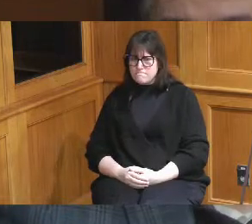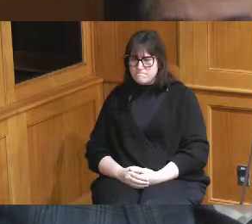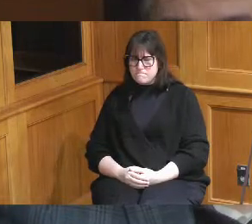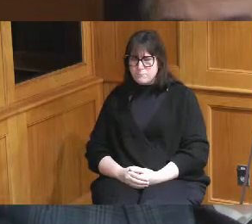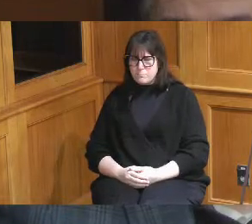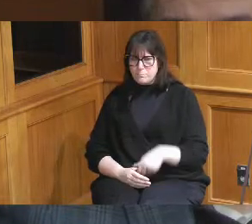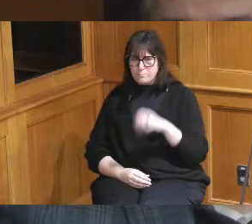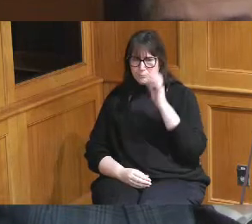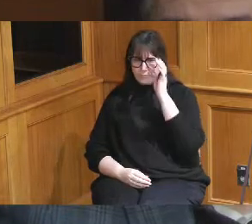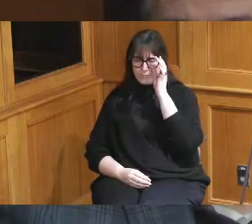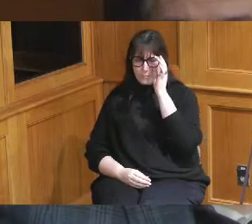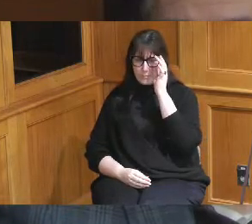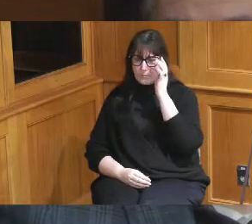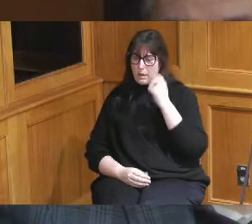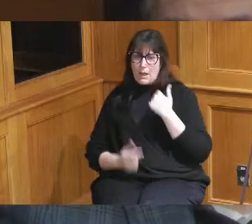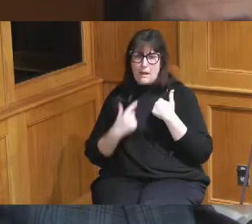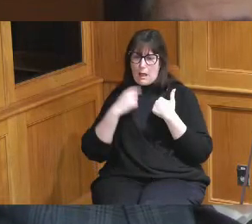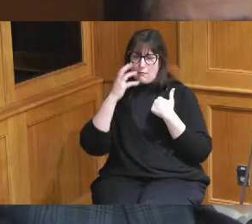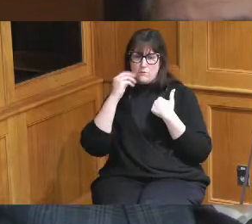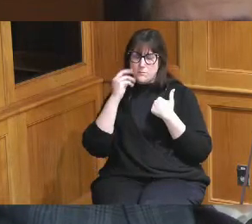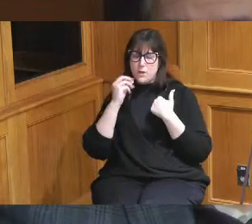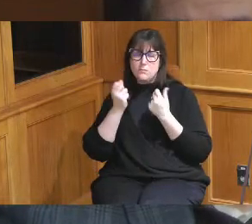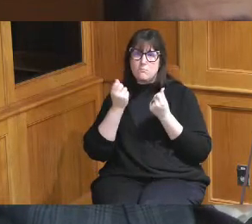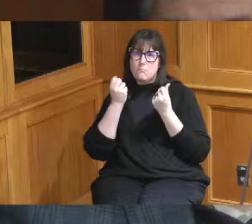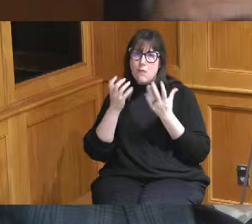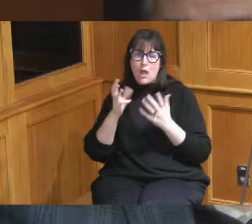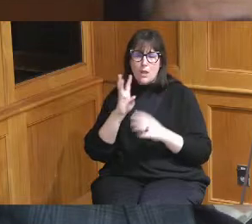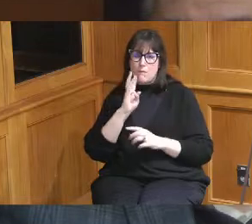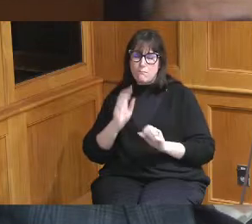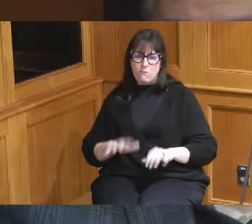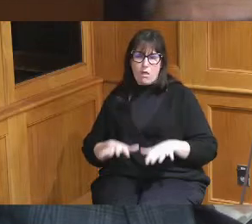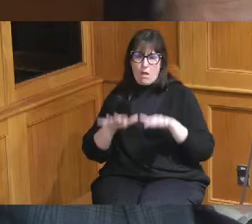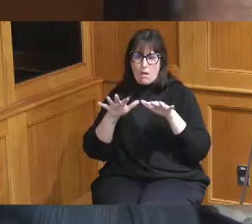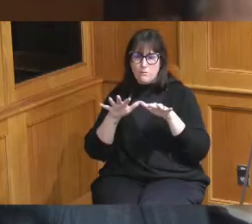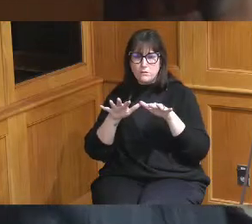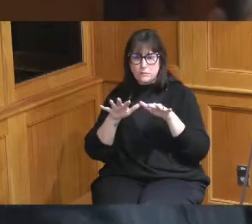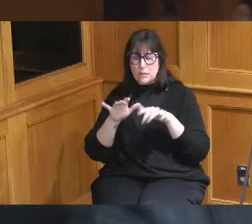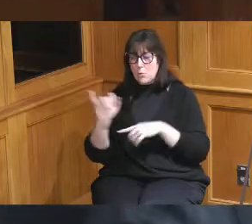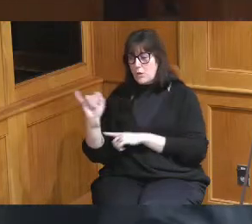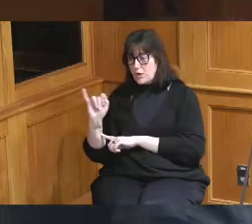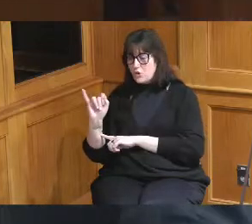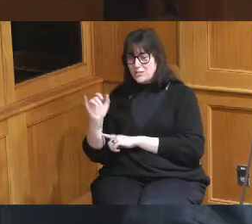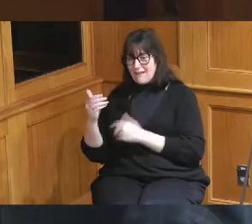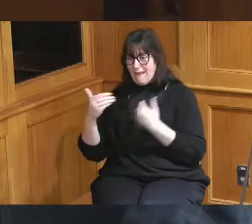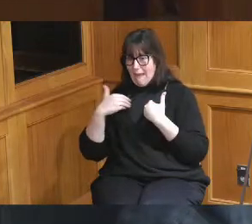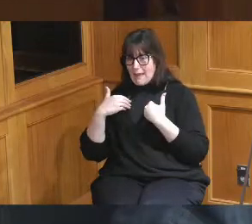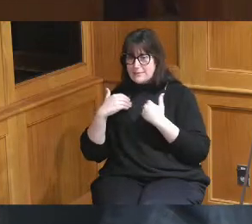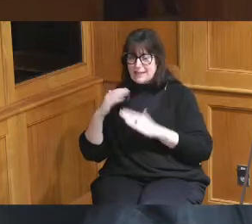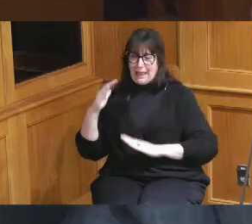too many floods and with the insurance there's a cap yeah I remember the person coming in you